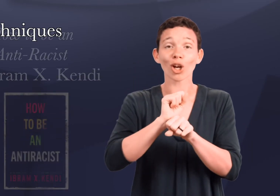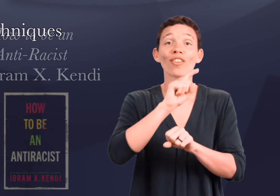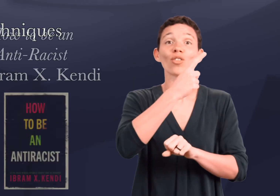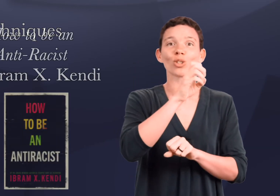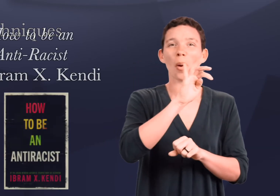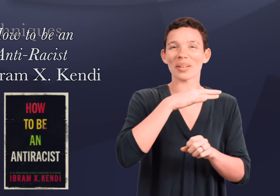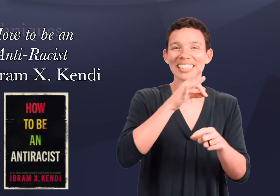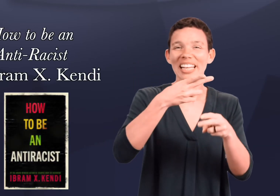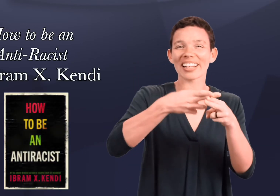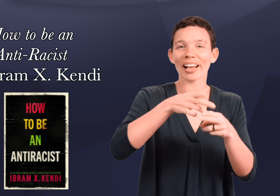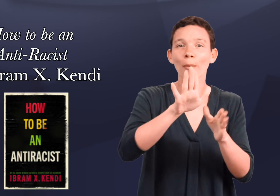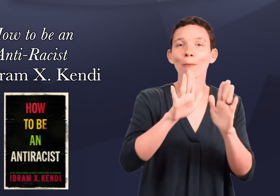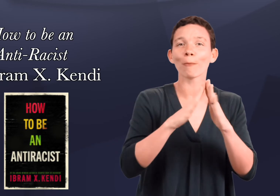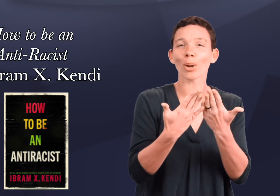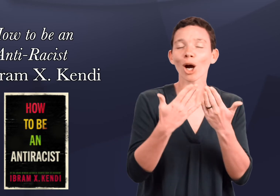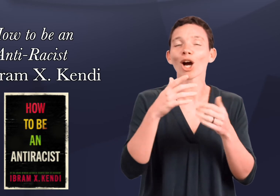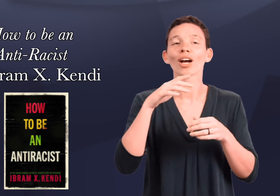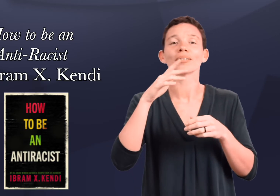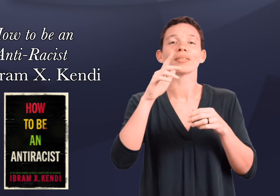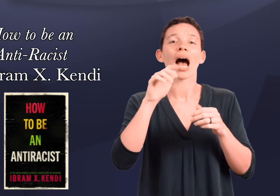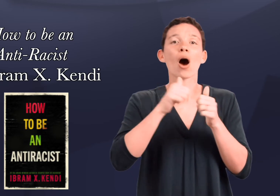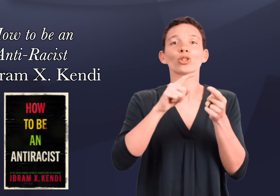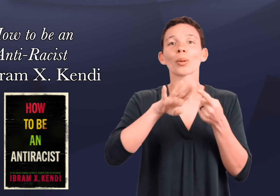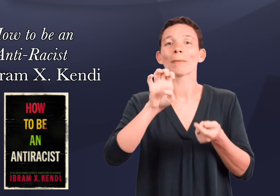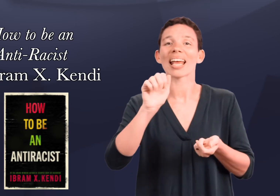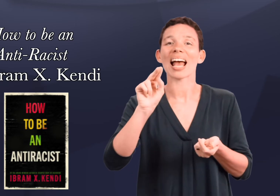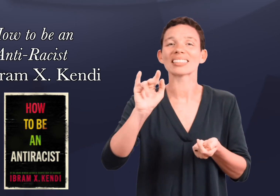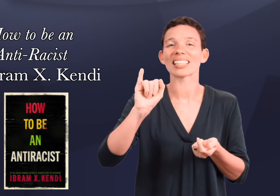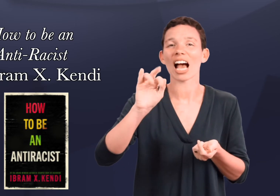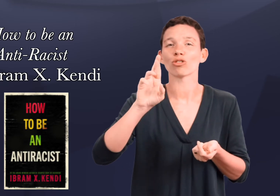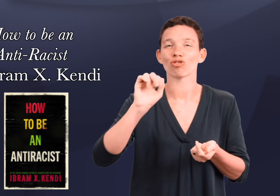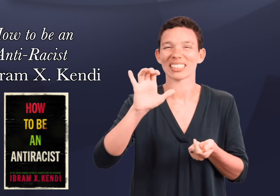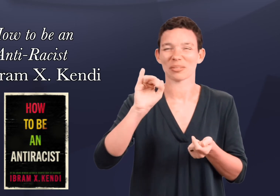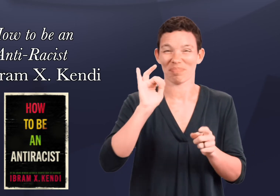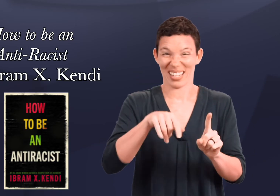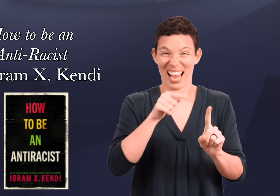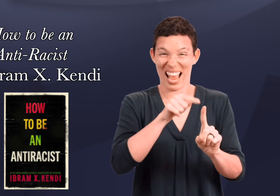from one small section of How to be an Antiracist.